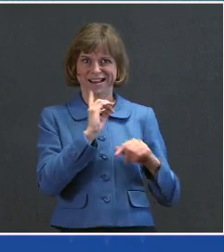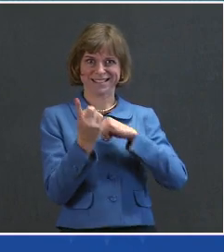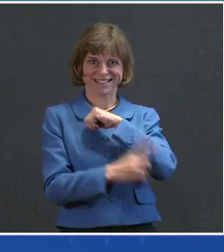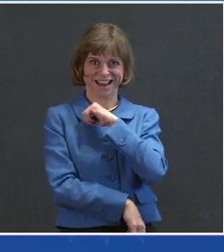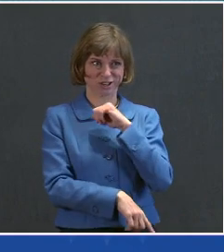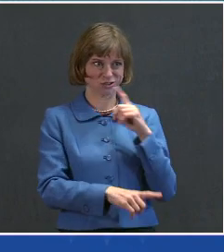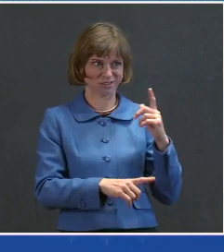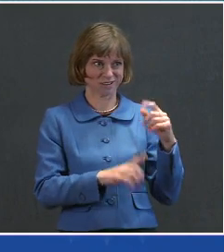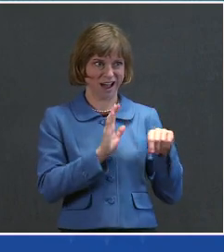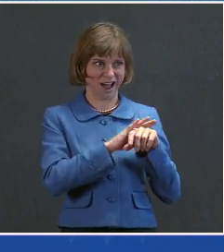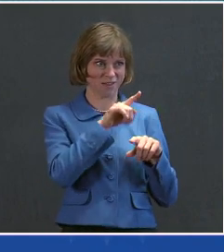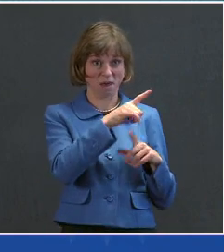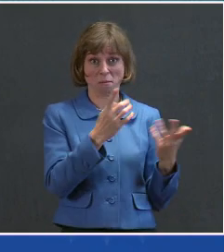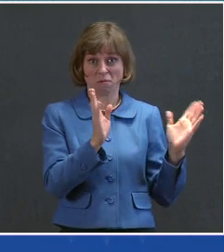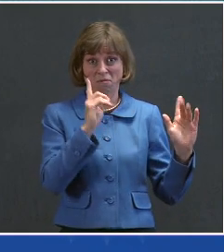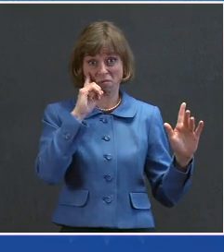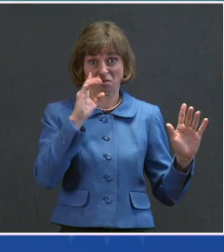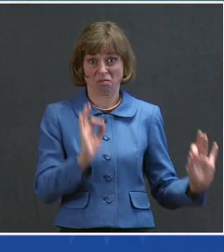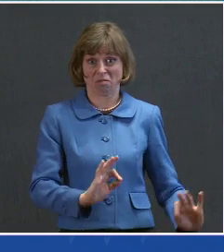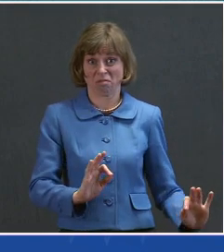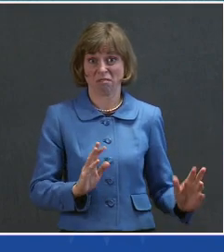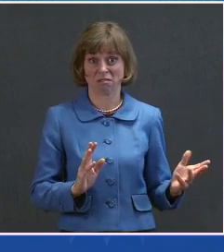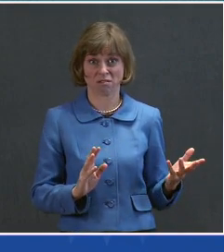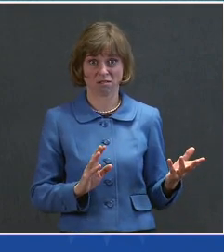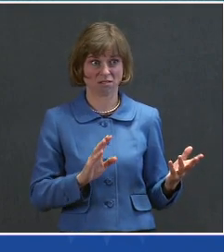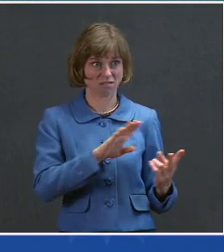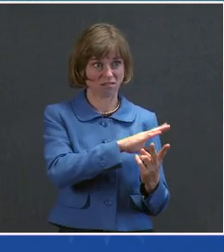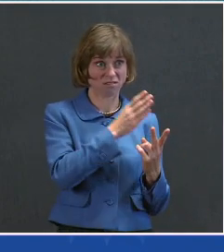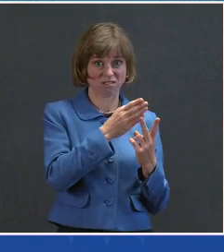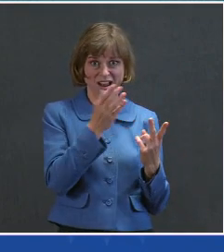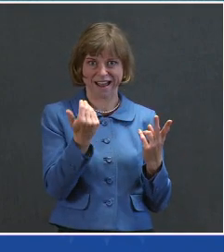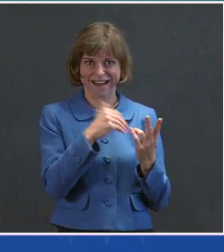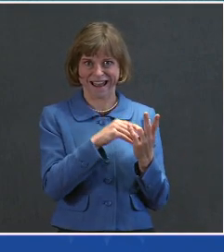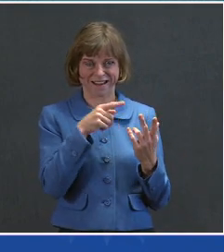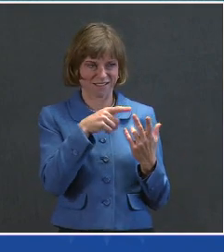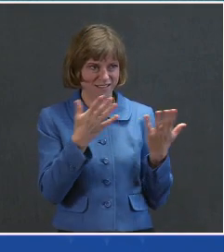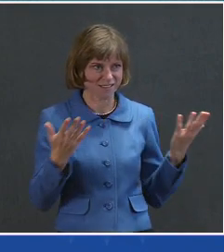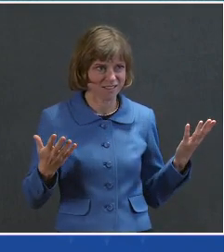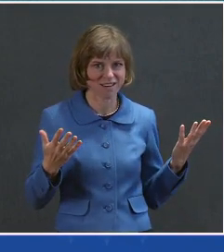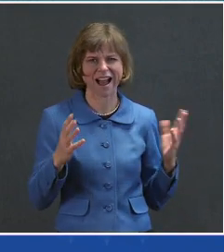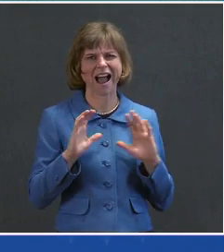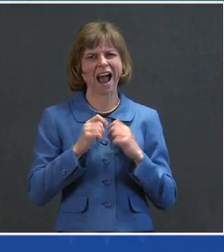and I think maybe Peter had a similar question -- but what is it that makes -- that gives your national security team